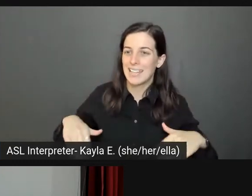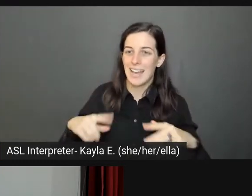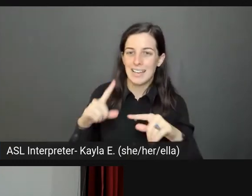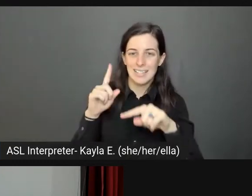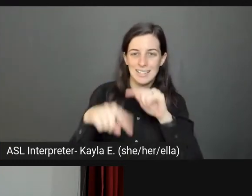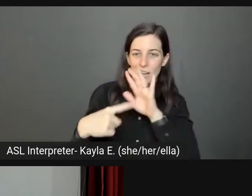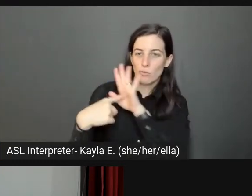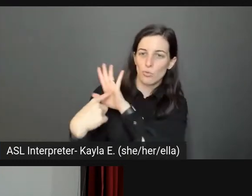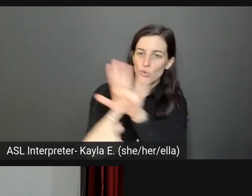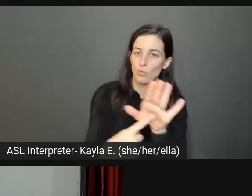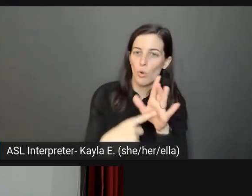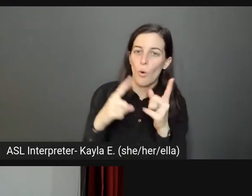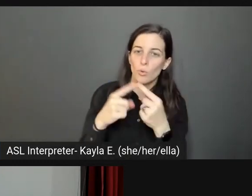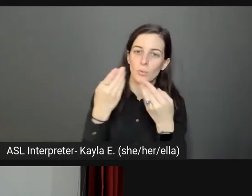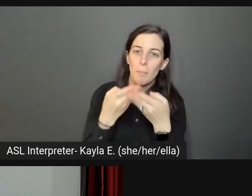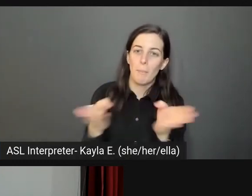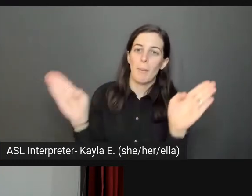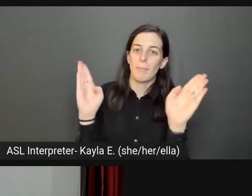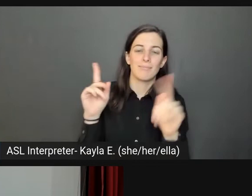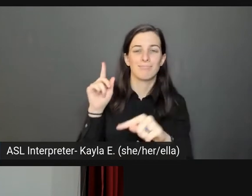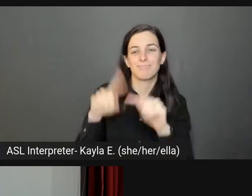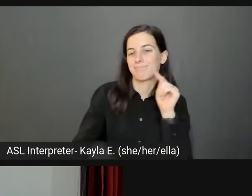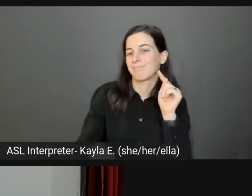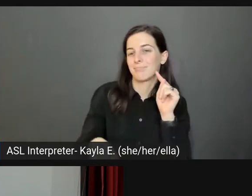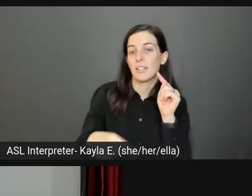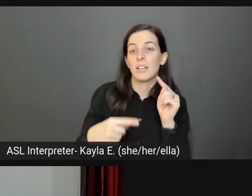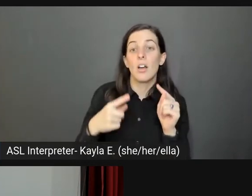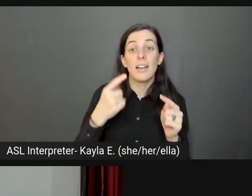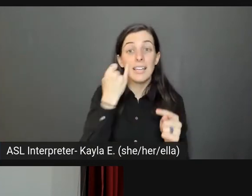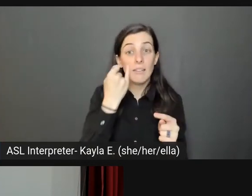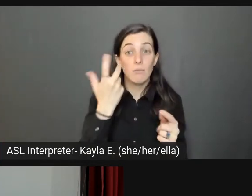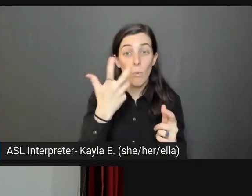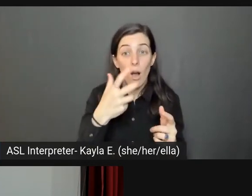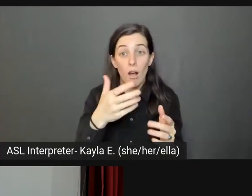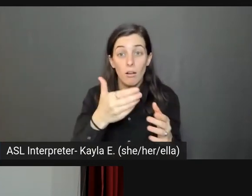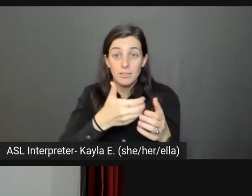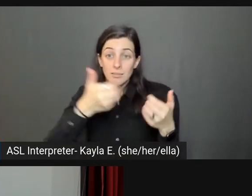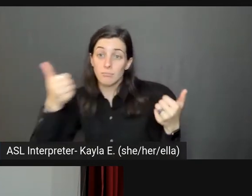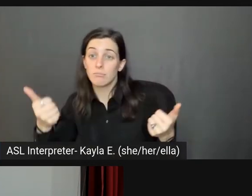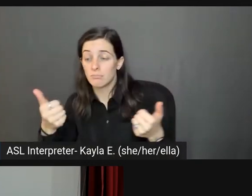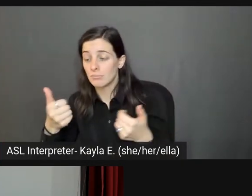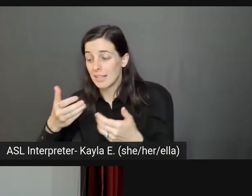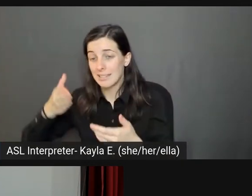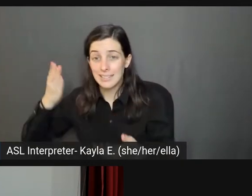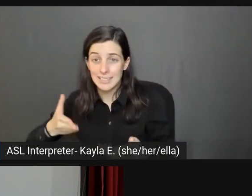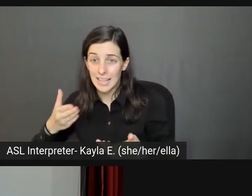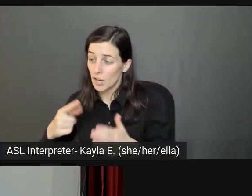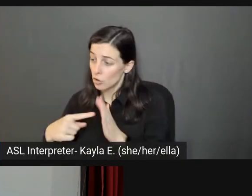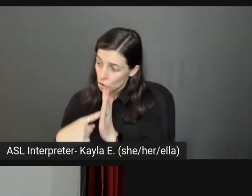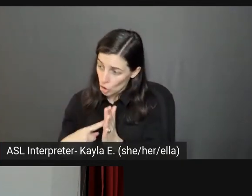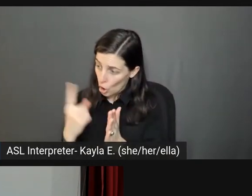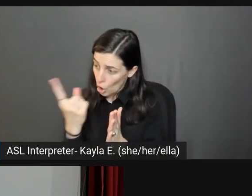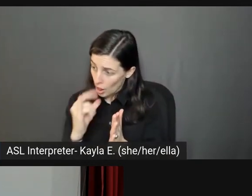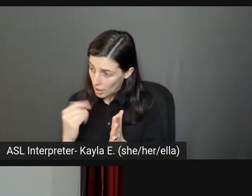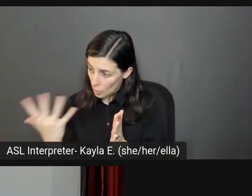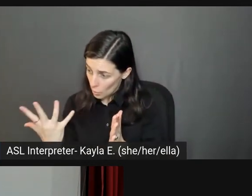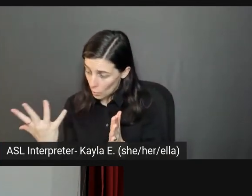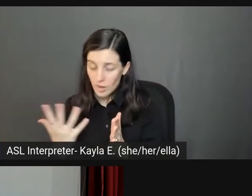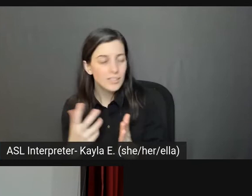I'm happy to do it on the side and show and go through all the screens and what it does because really [crosstalk]--